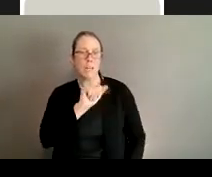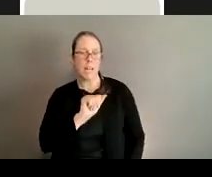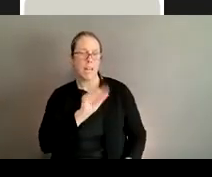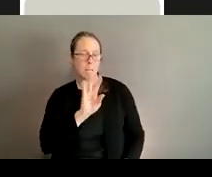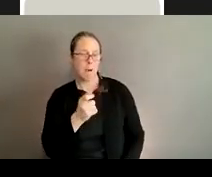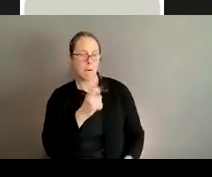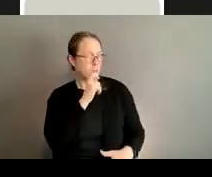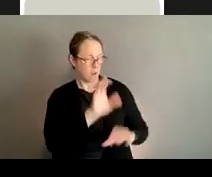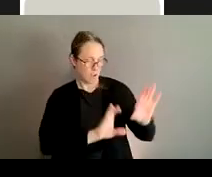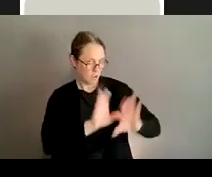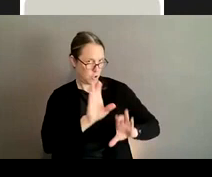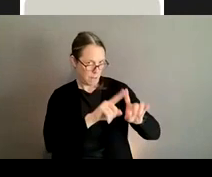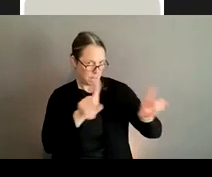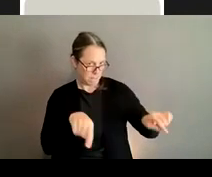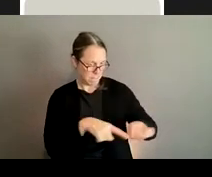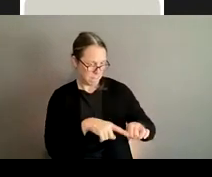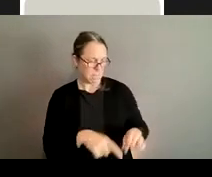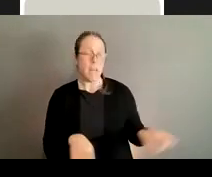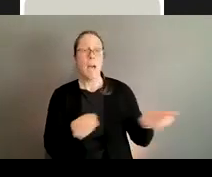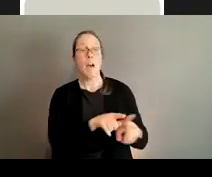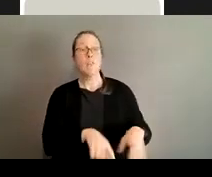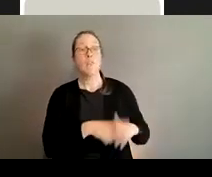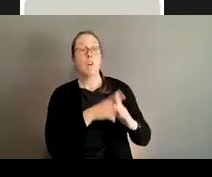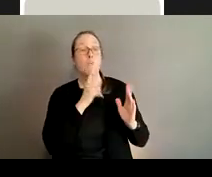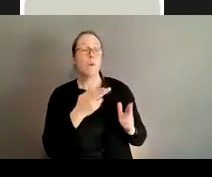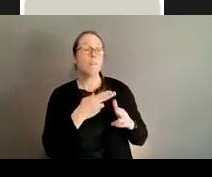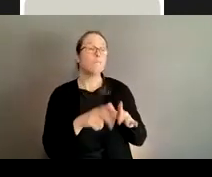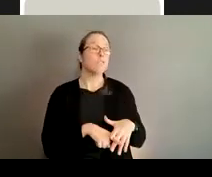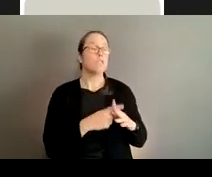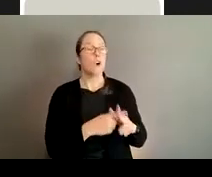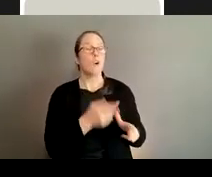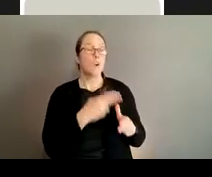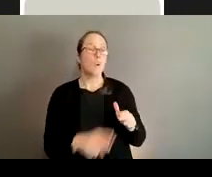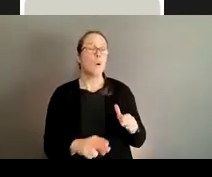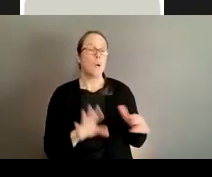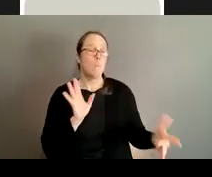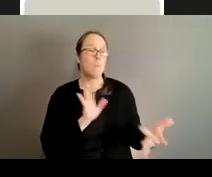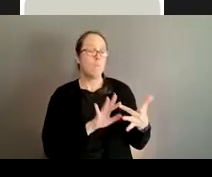started, I am going to launch a quick poll because we want to know your favorite place to connect with LEAD online.